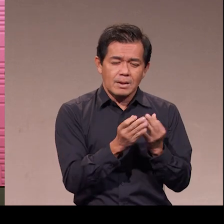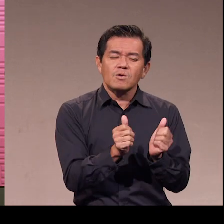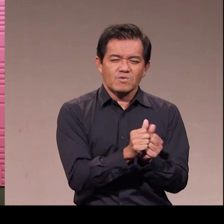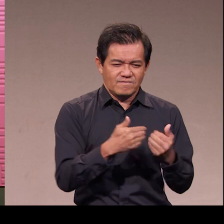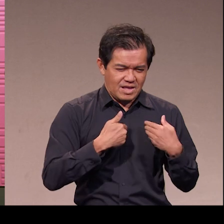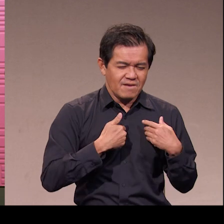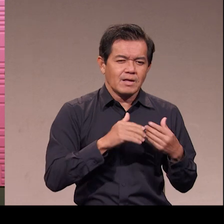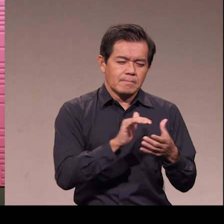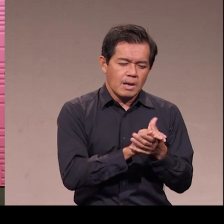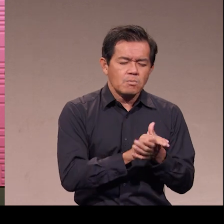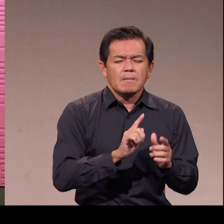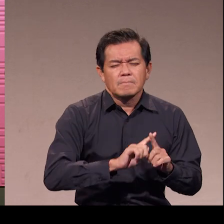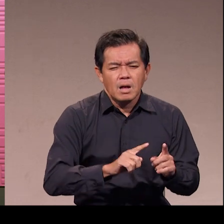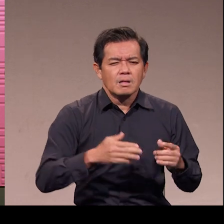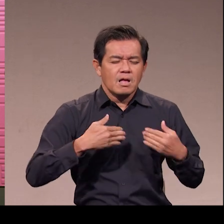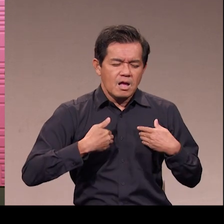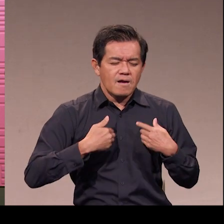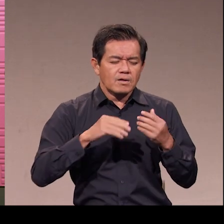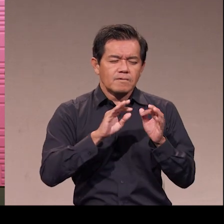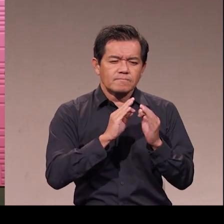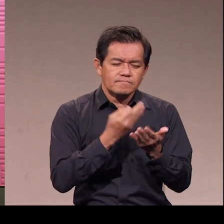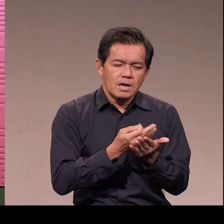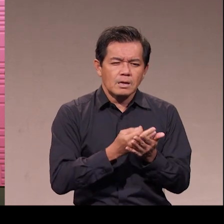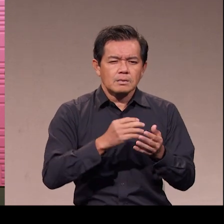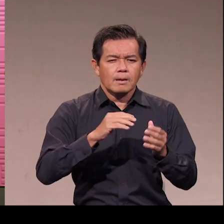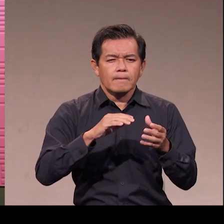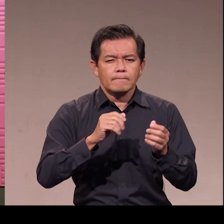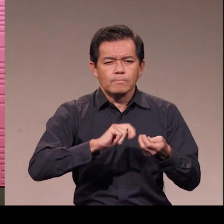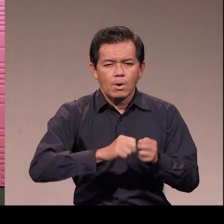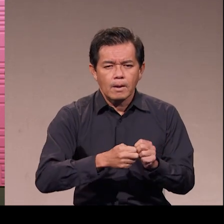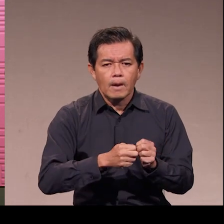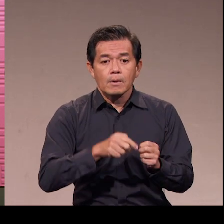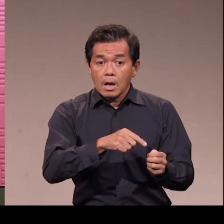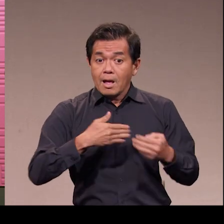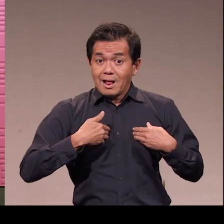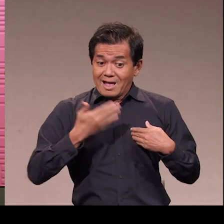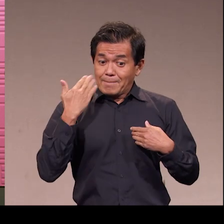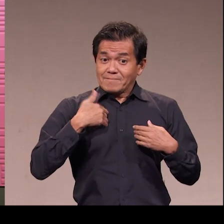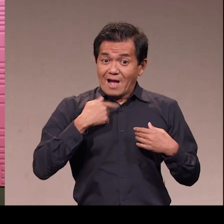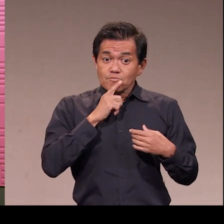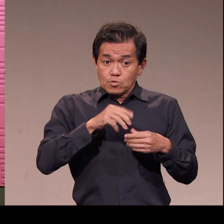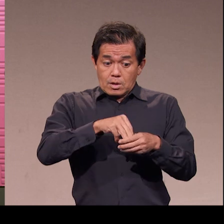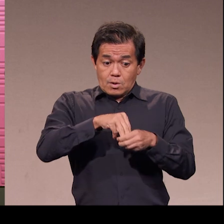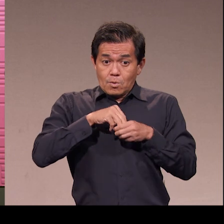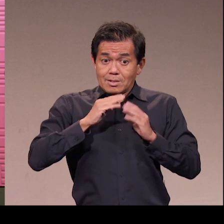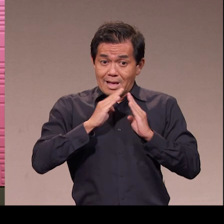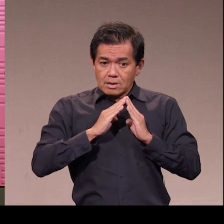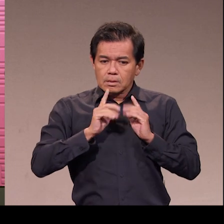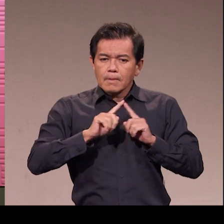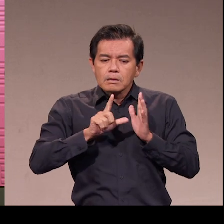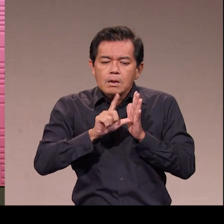They may have bought a flat before, but after getting a divorce, they are forced to sell their